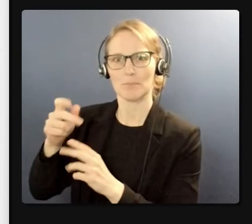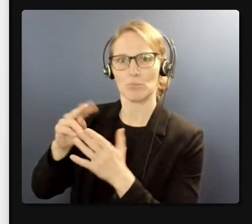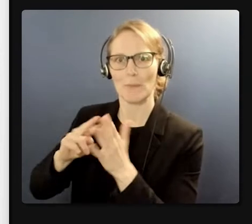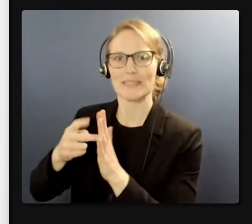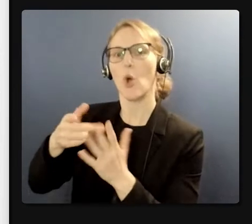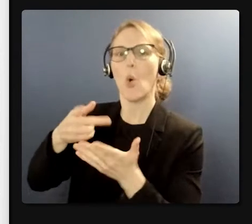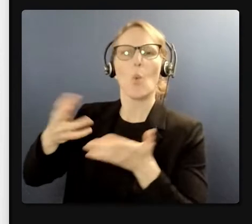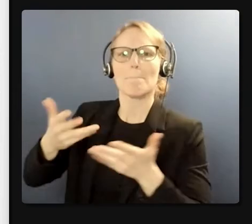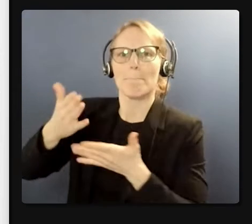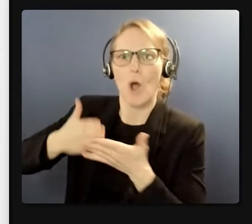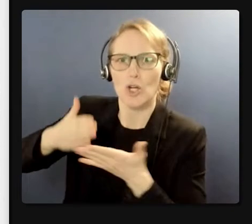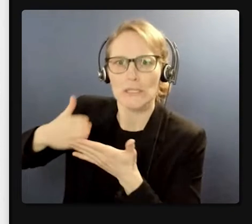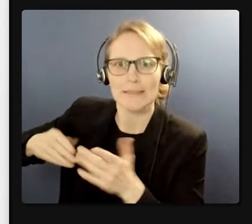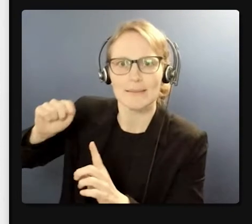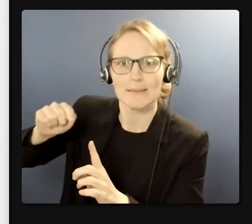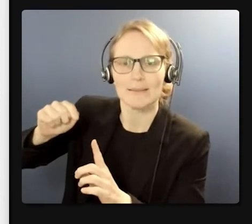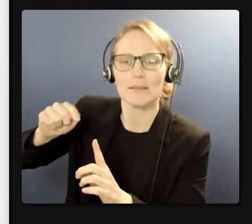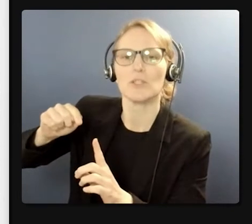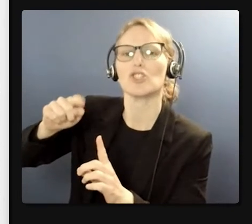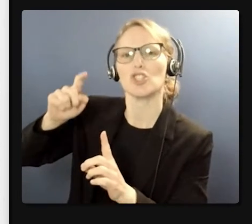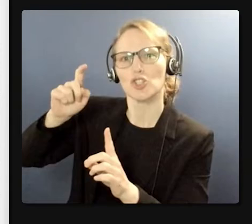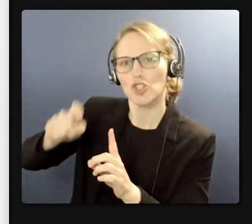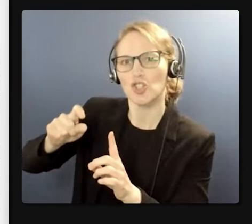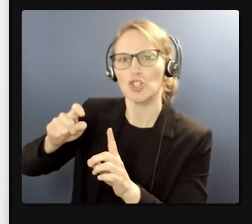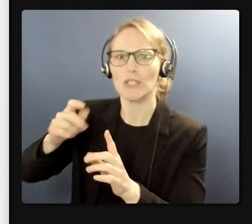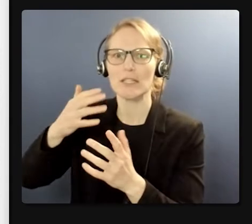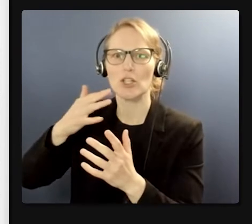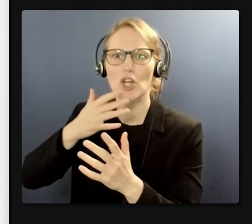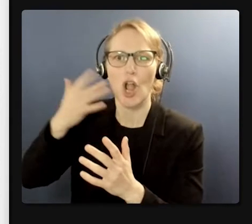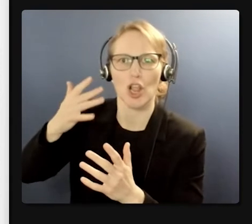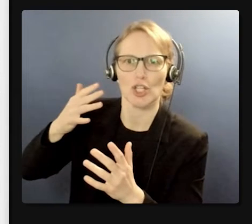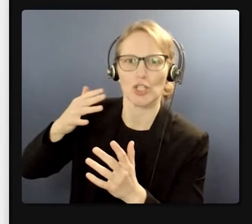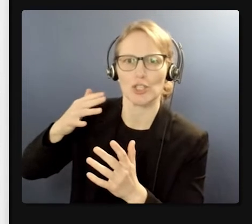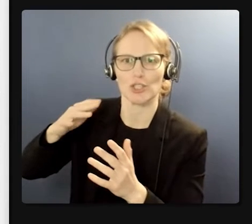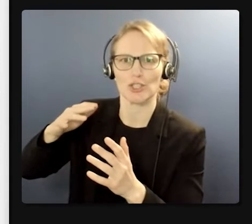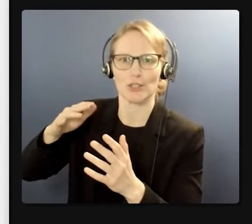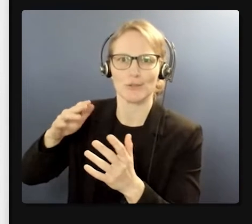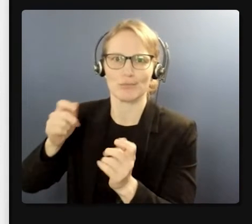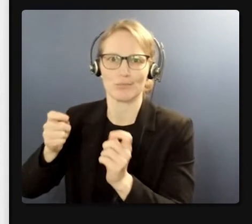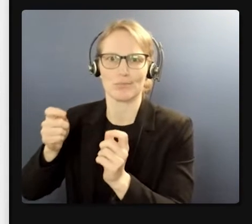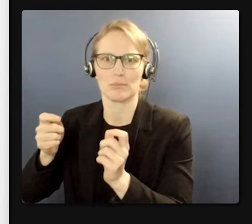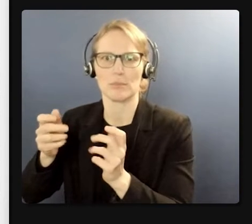should be tinted basically. As you can see here, the mass texture has a bunch of